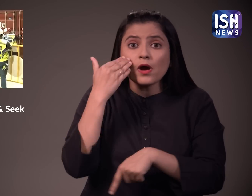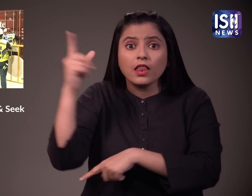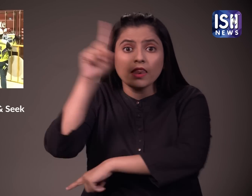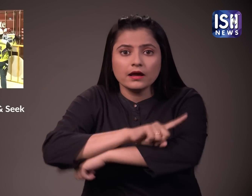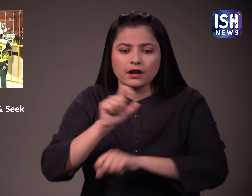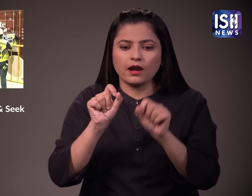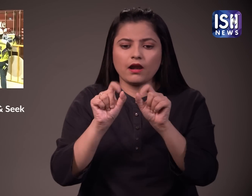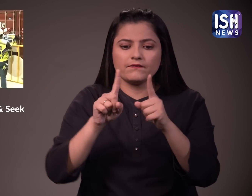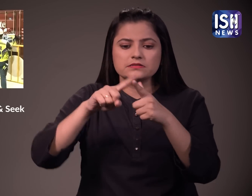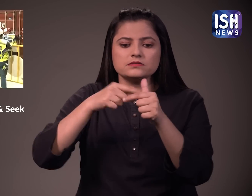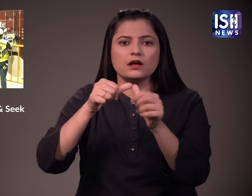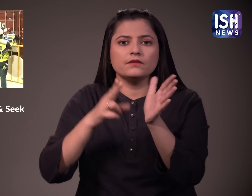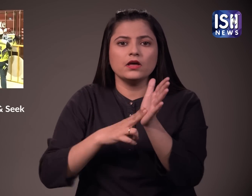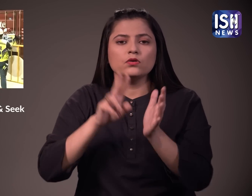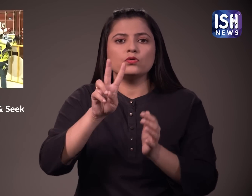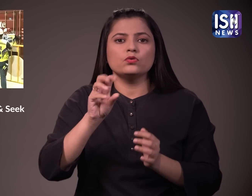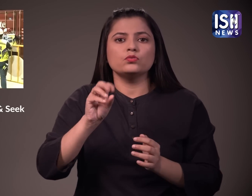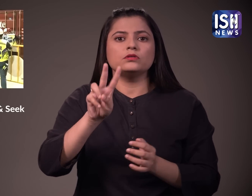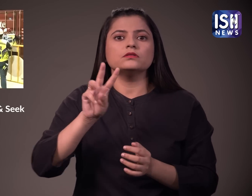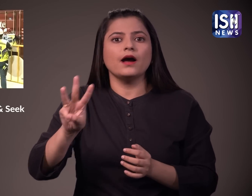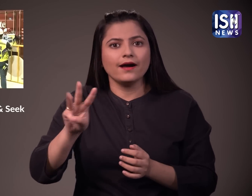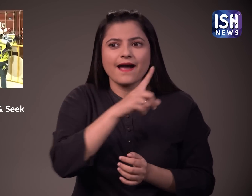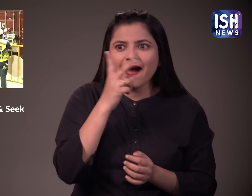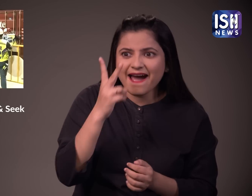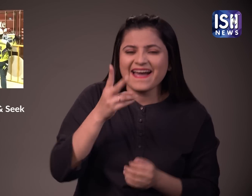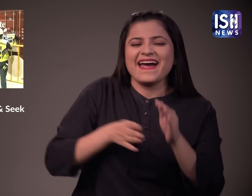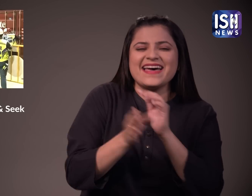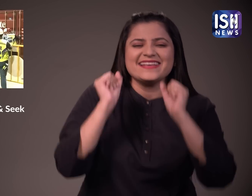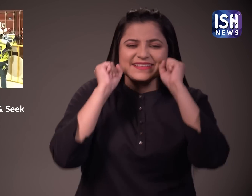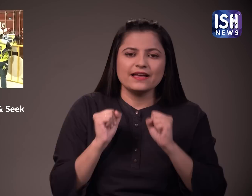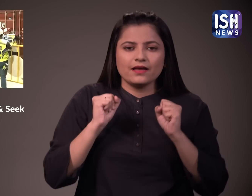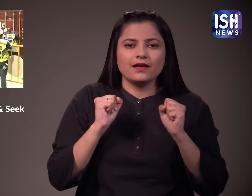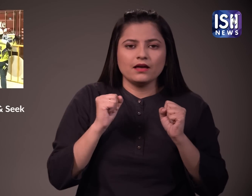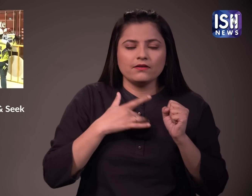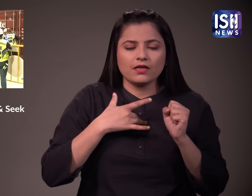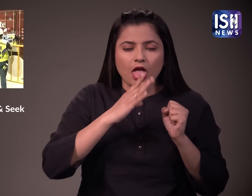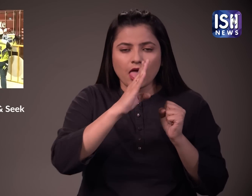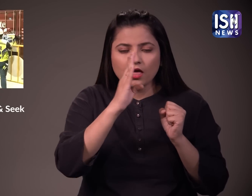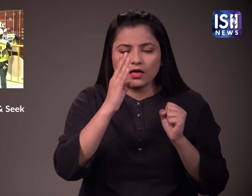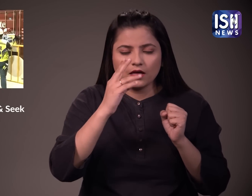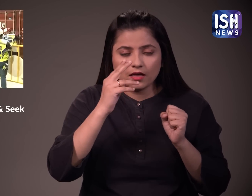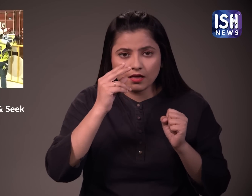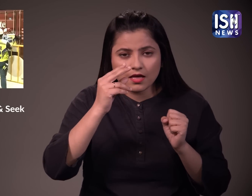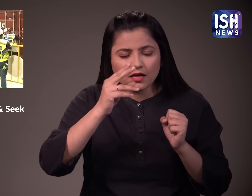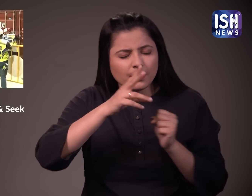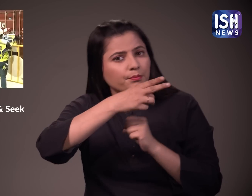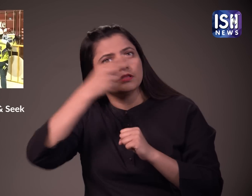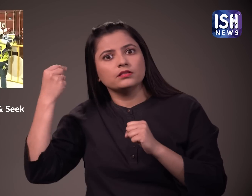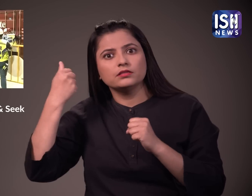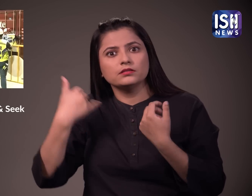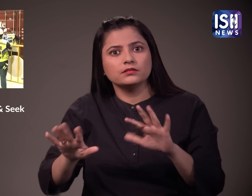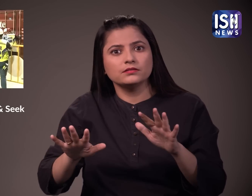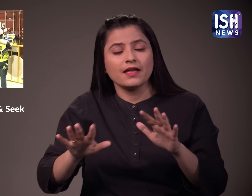This was on 11th January 2023. Fahim hid inside the container but then fell asleep.